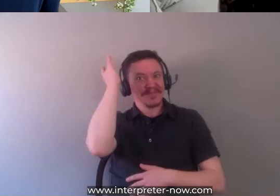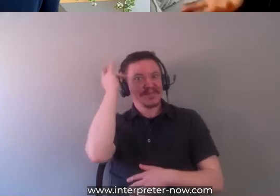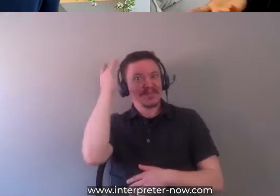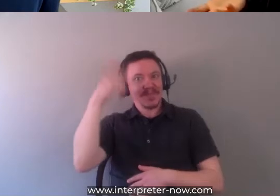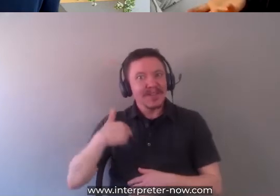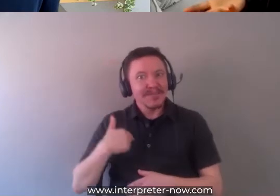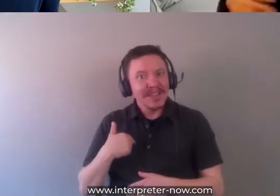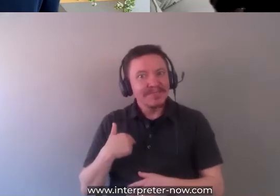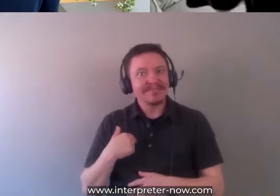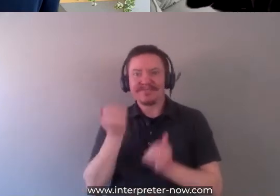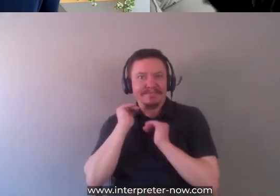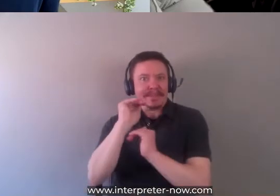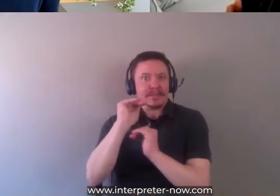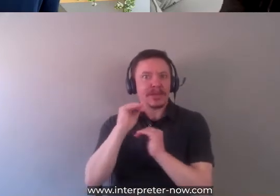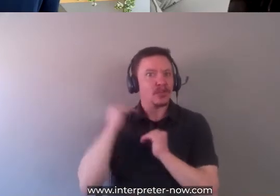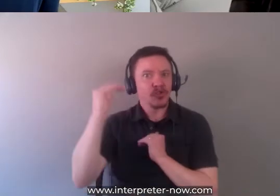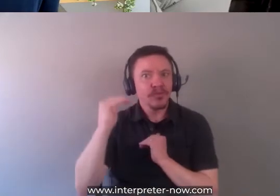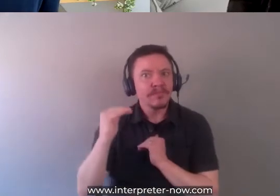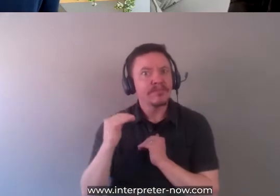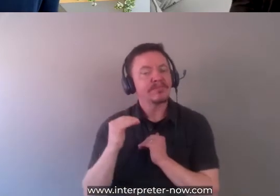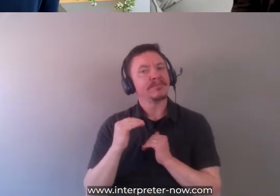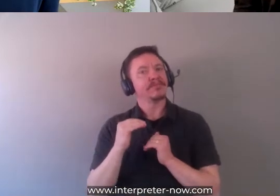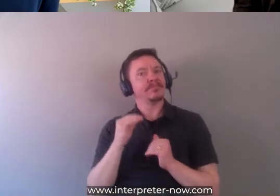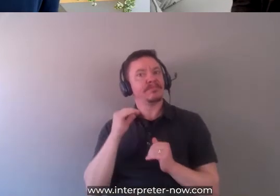be recognized within academia or nonprofits.